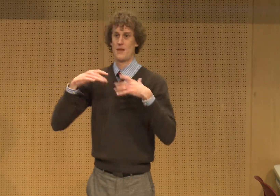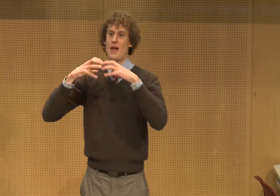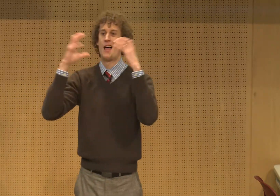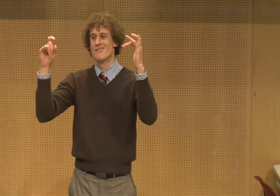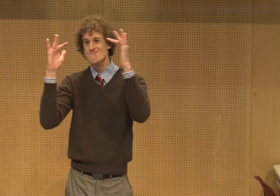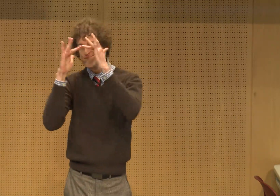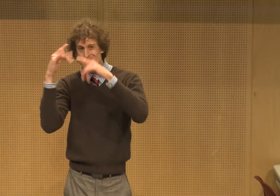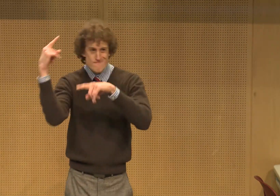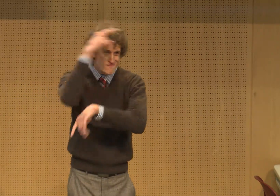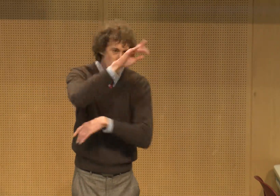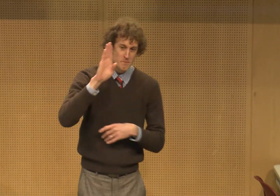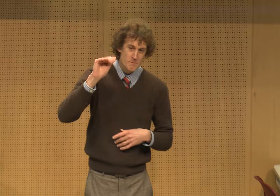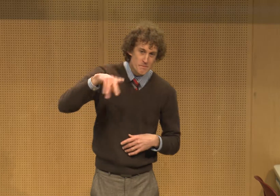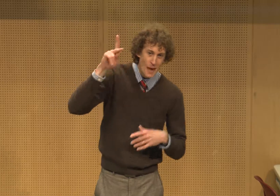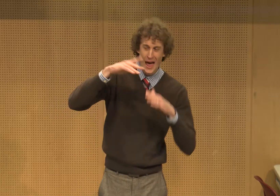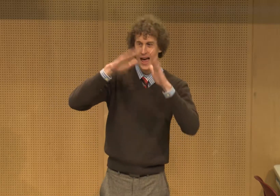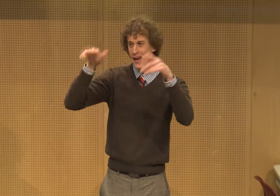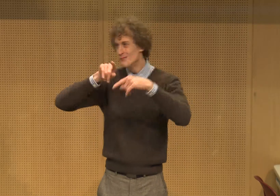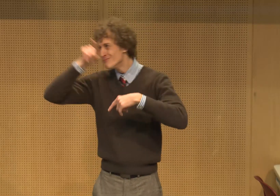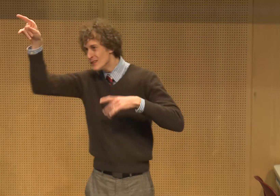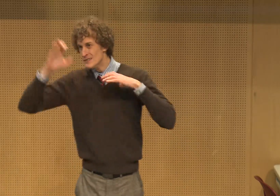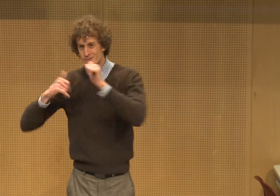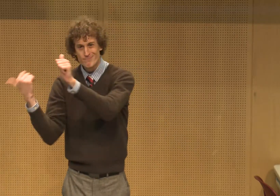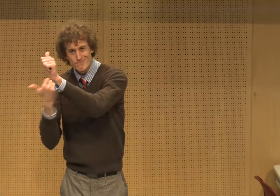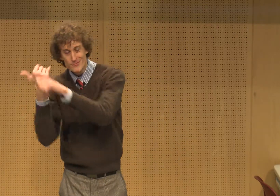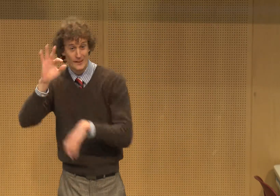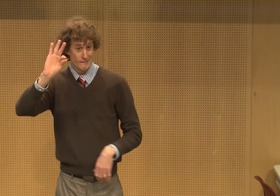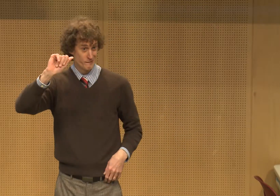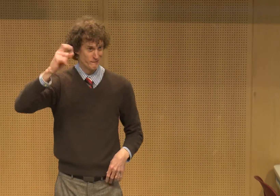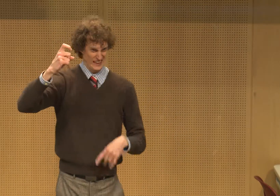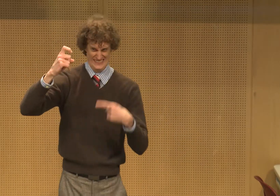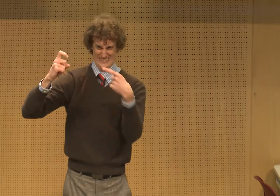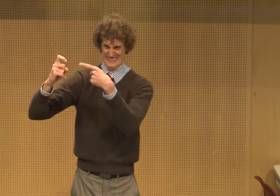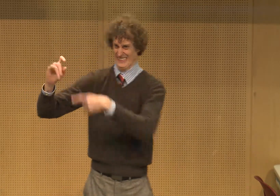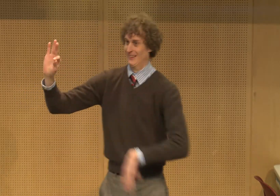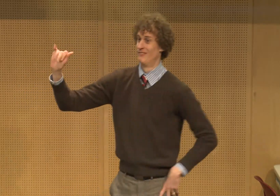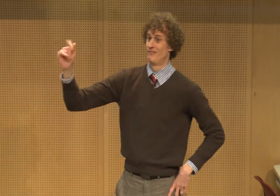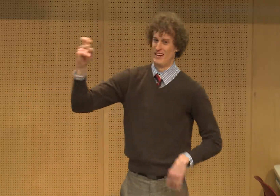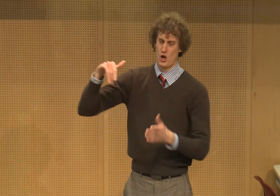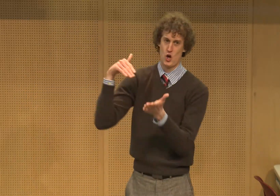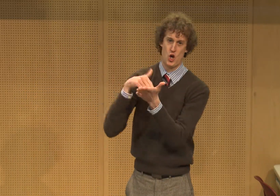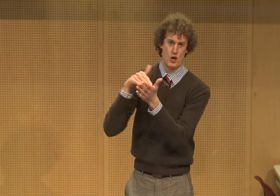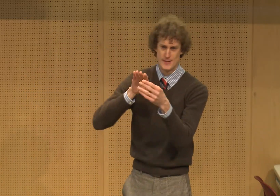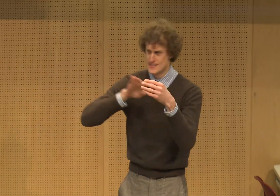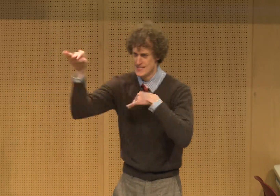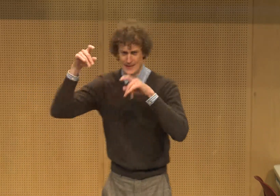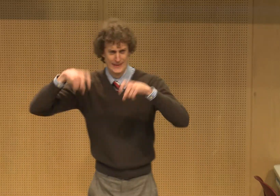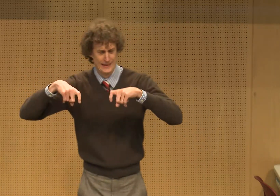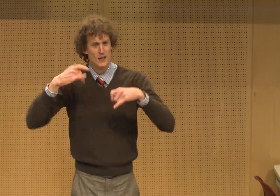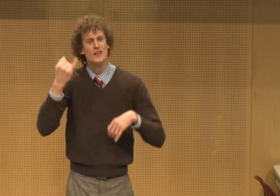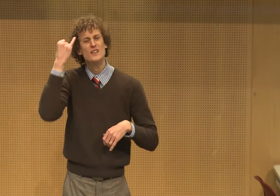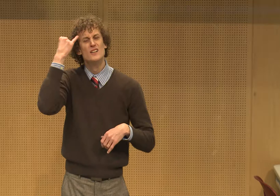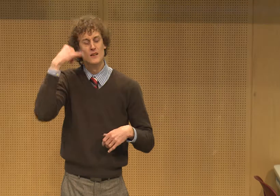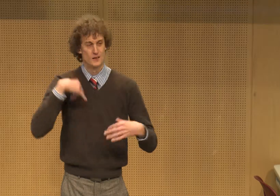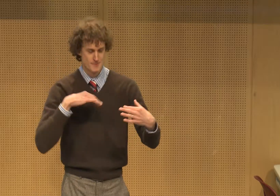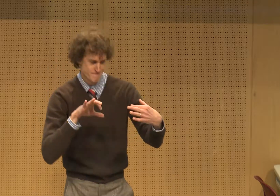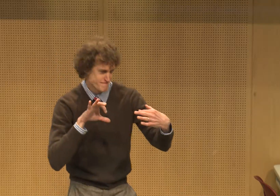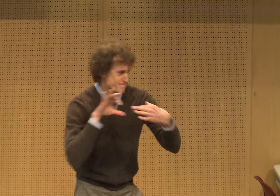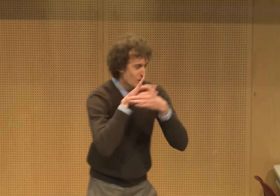He had business in real-estate, and he needed to be able to connect to the bank and, you know, faxes. Faxes were very important at that time,